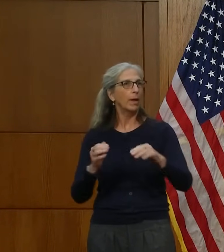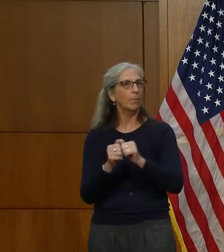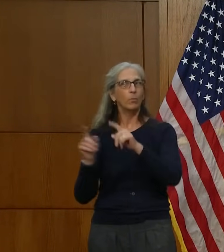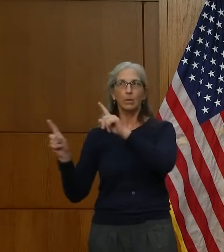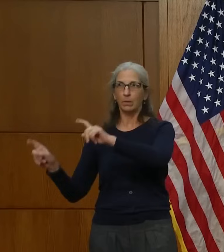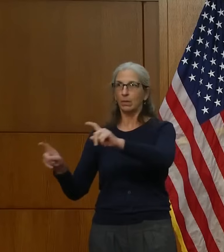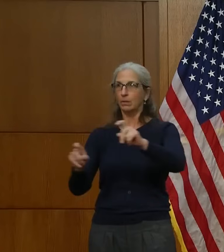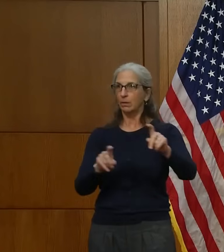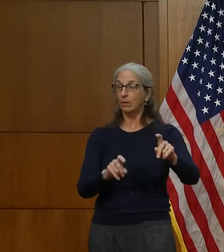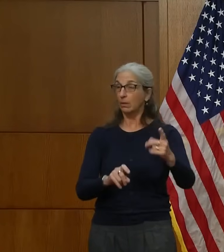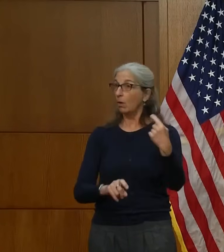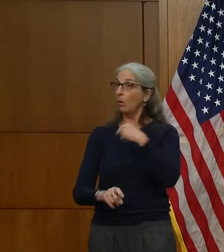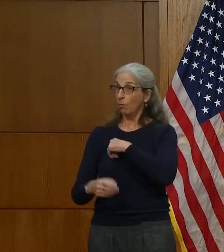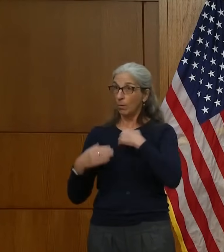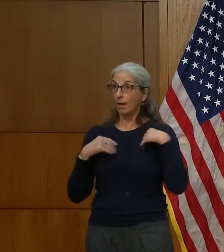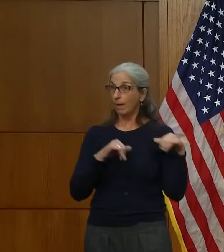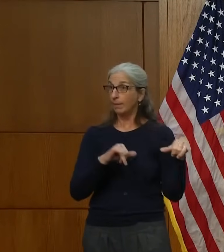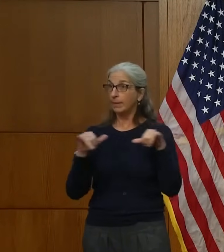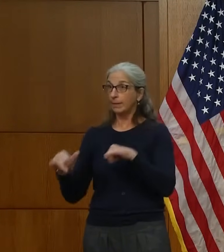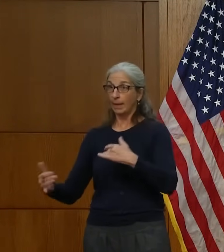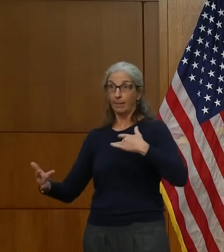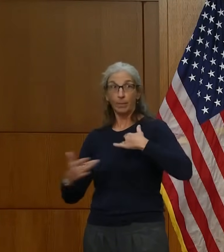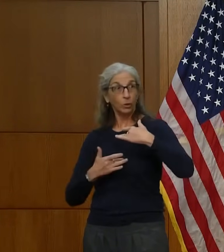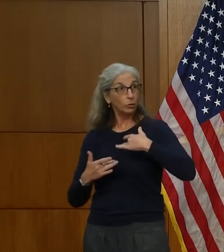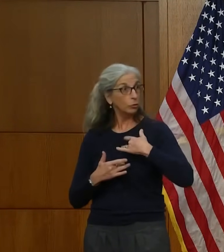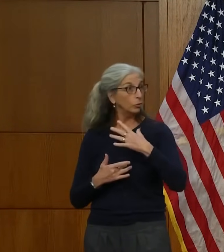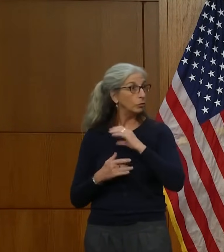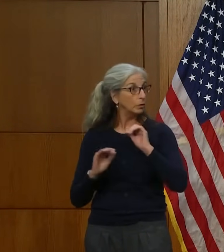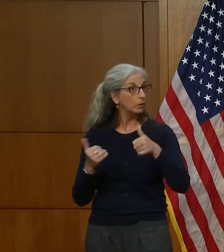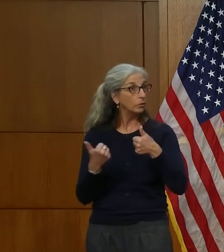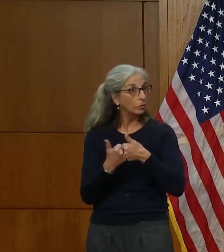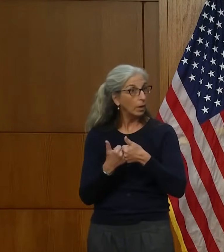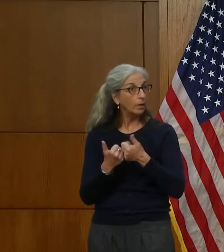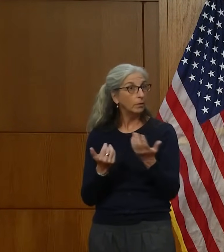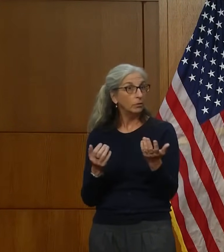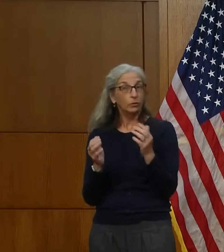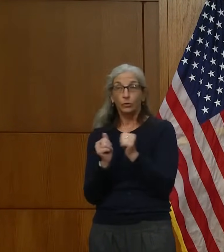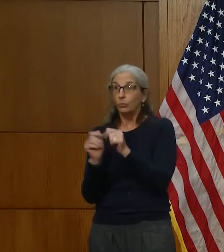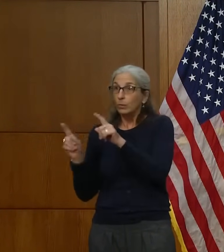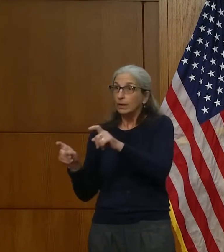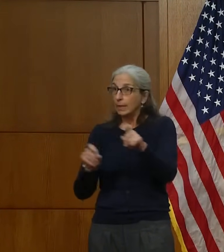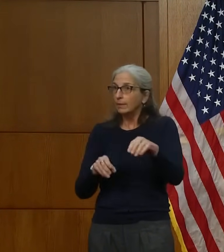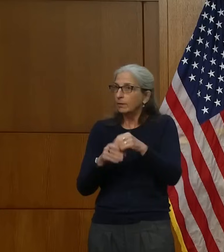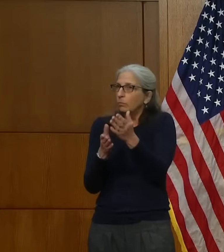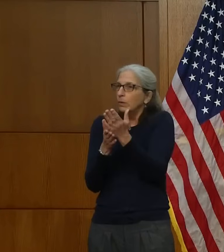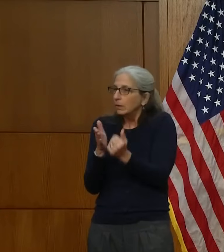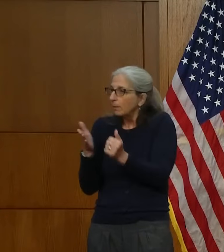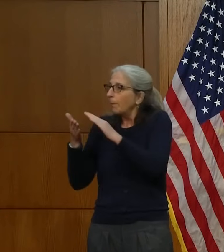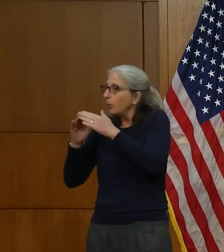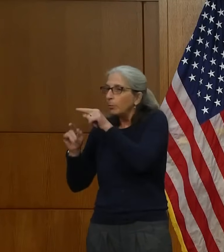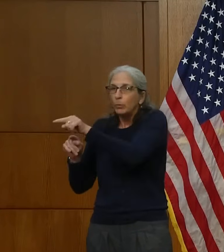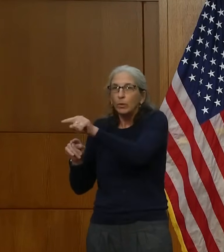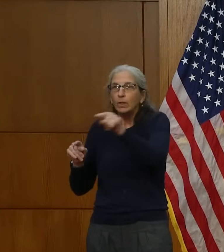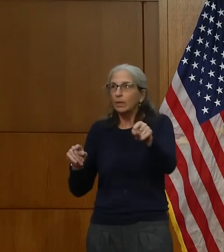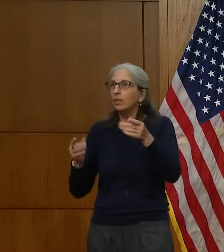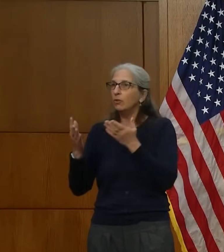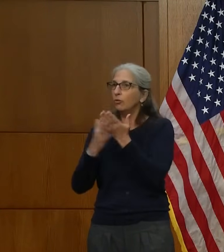WITH TESTING. AND WE HAD THE